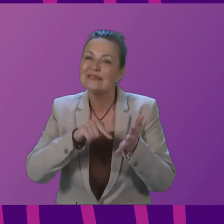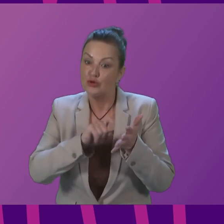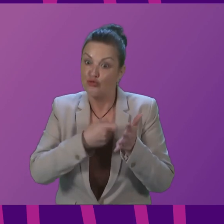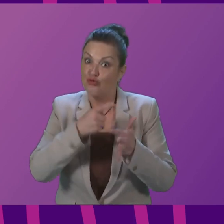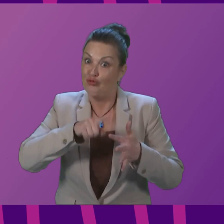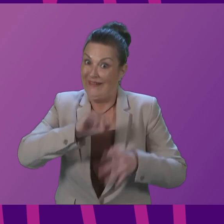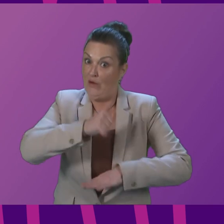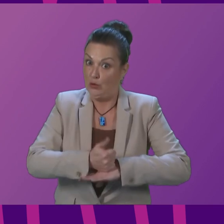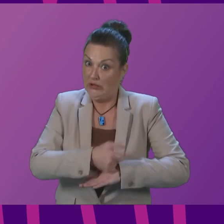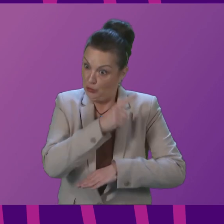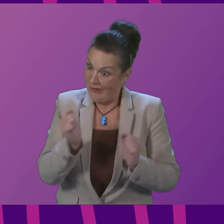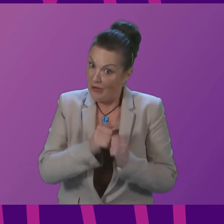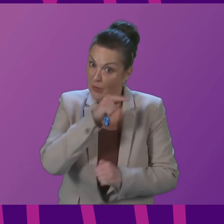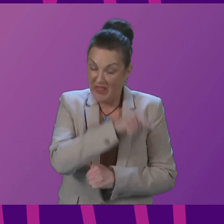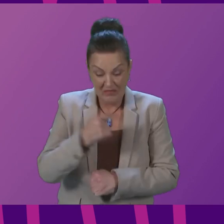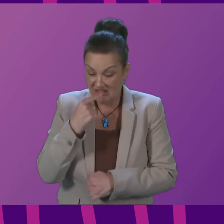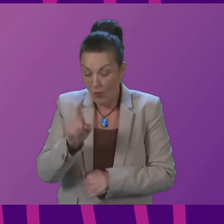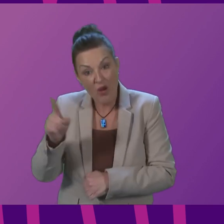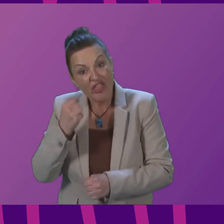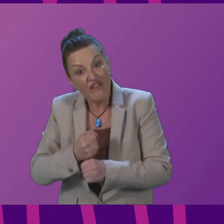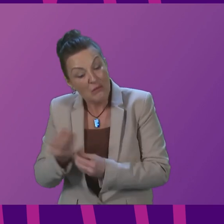Yes, I share that view.